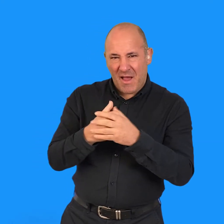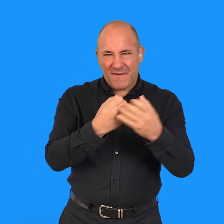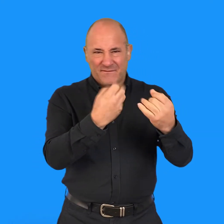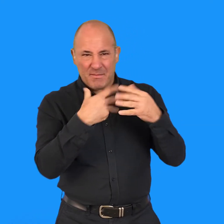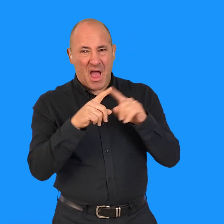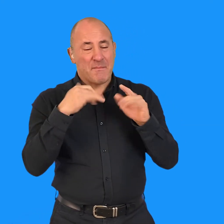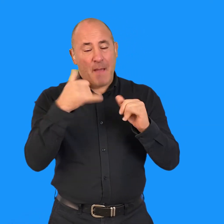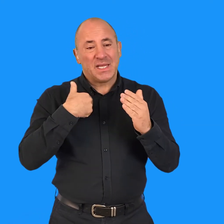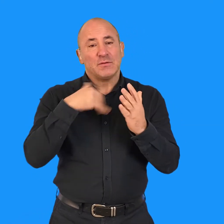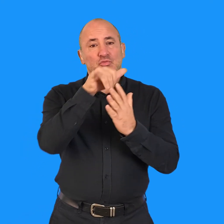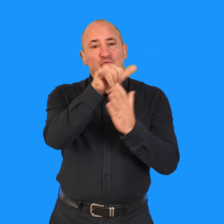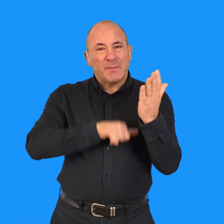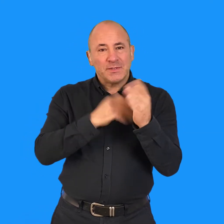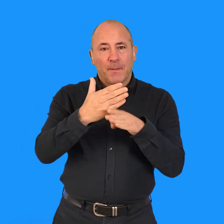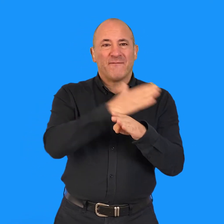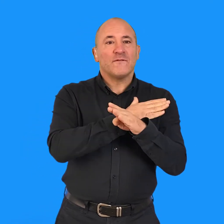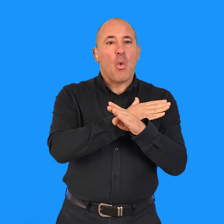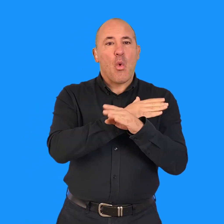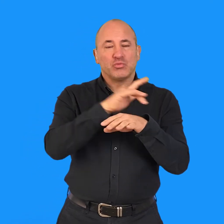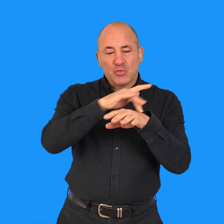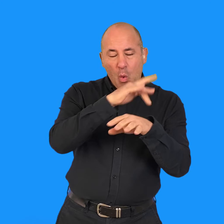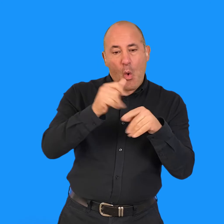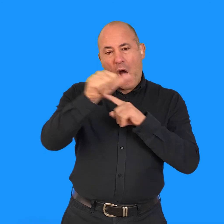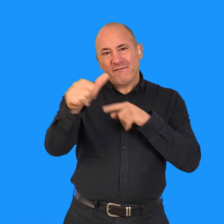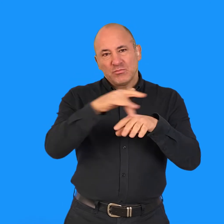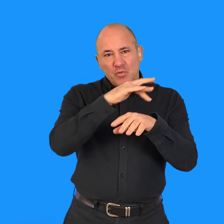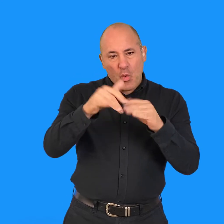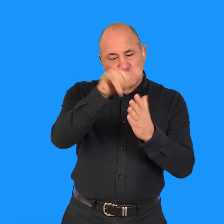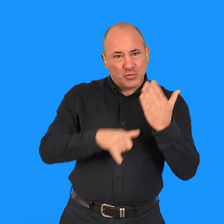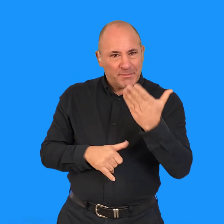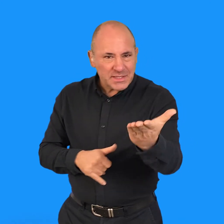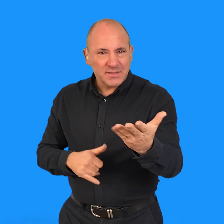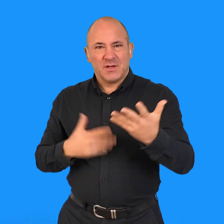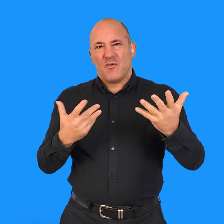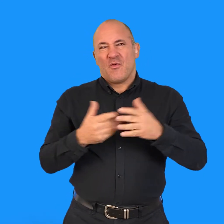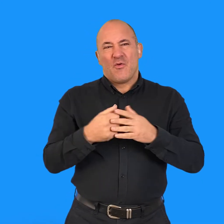on things like giving the transcript of the text either before or after the show.